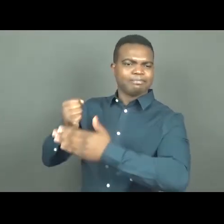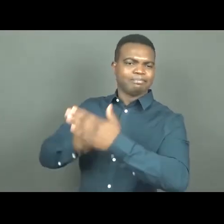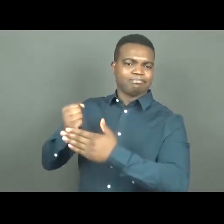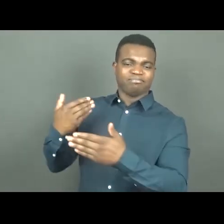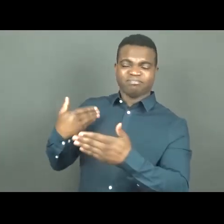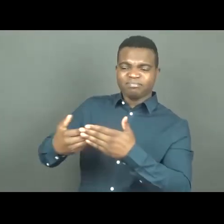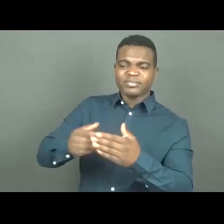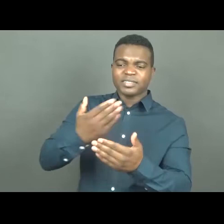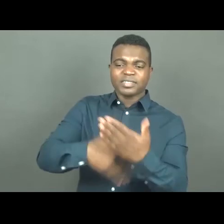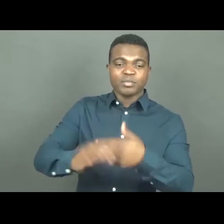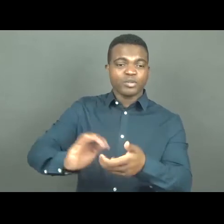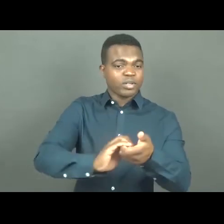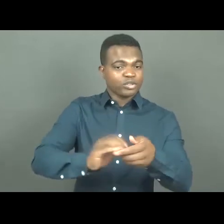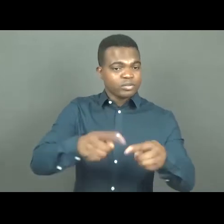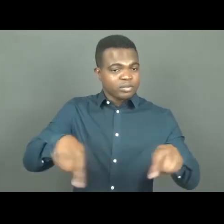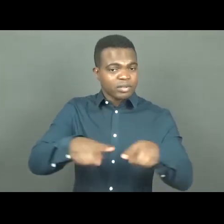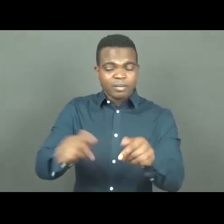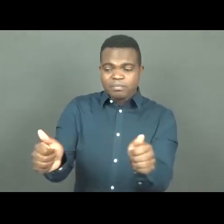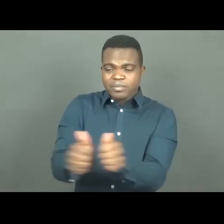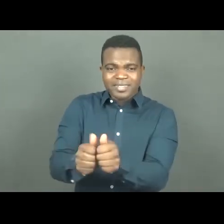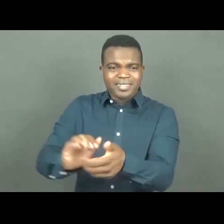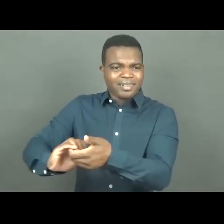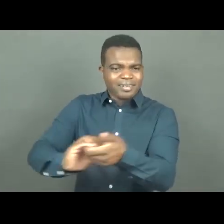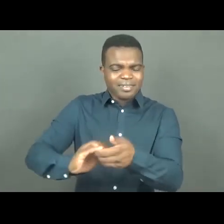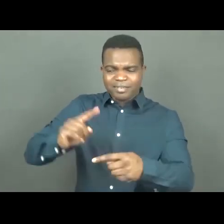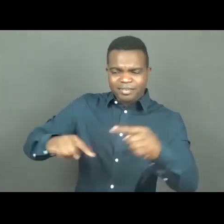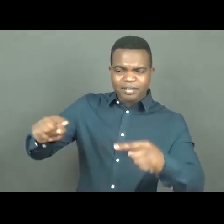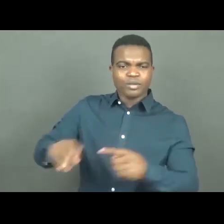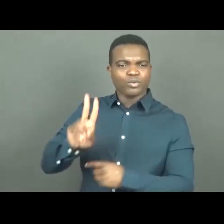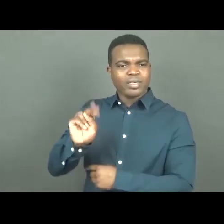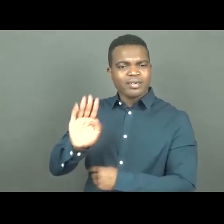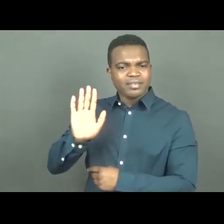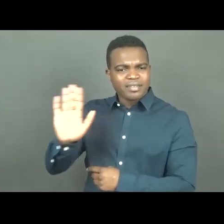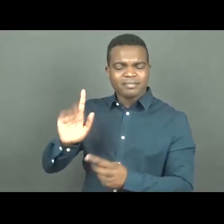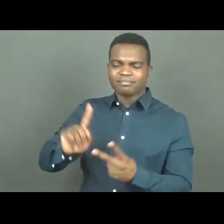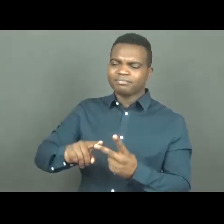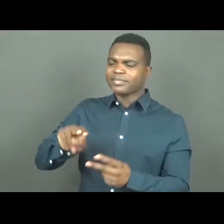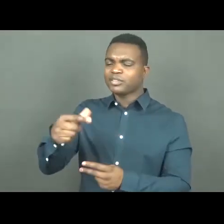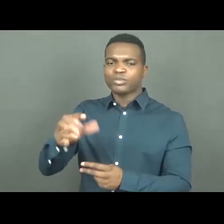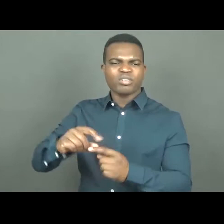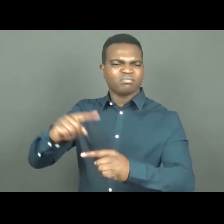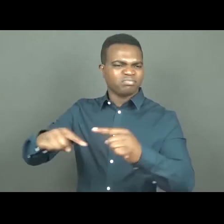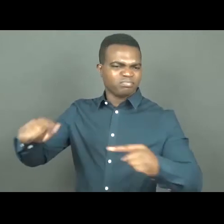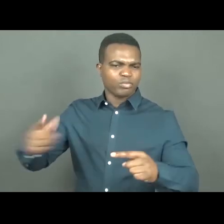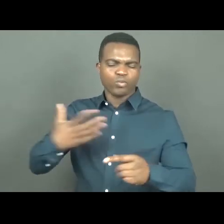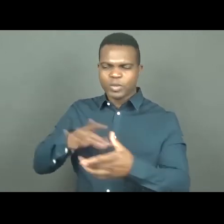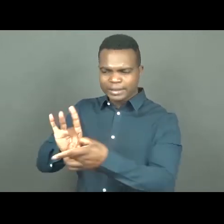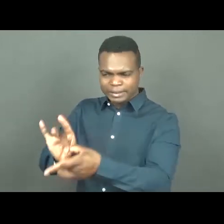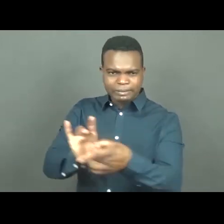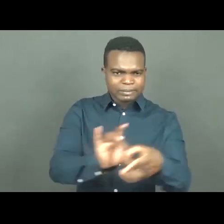every country, I think I've listed 10, in the last five years that have held censuses, who were able